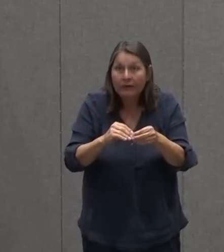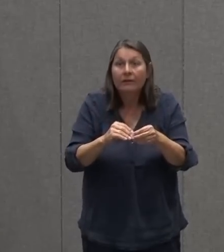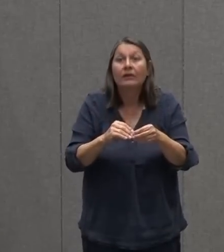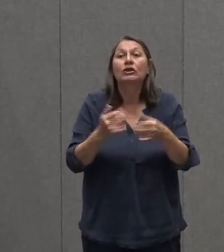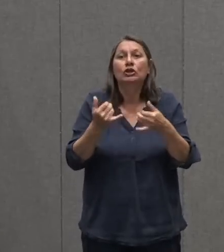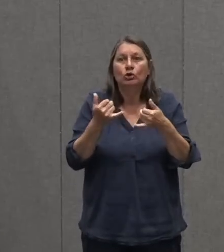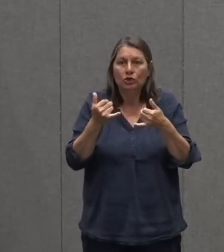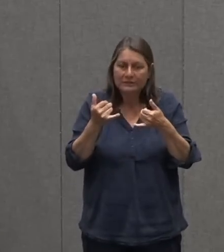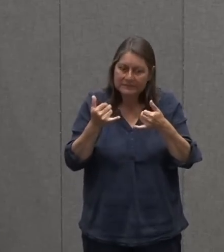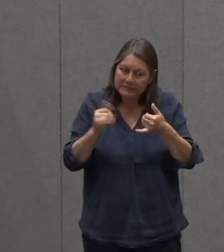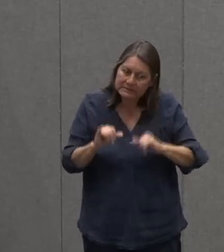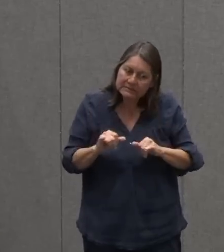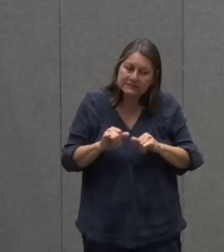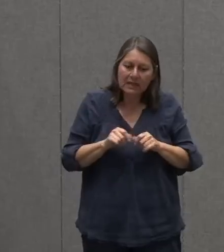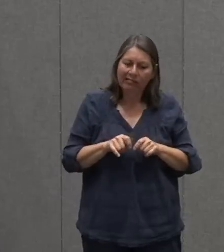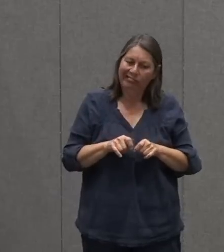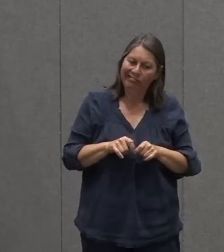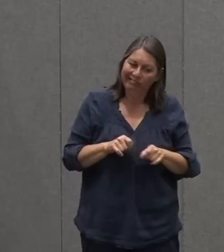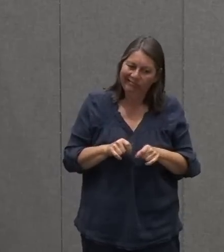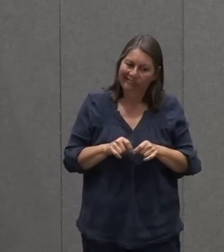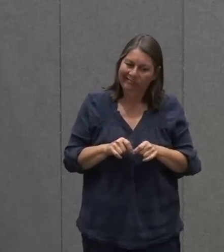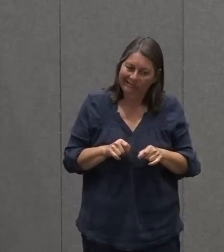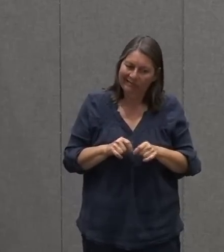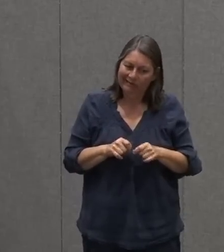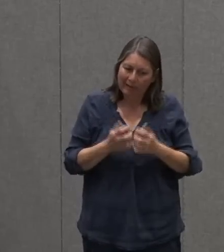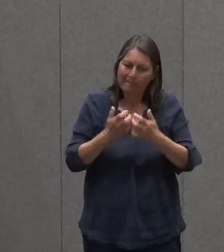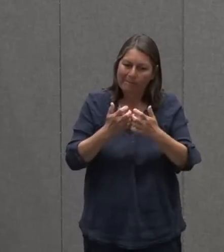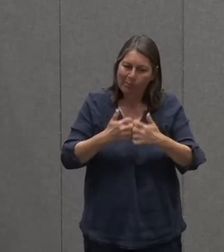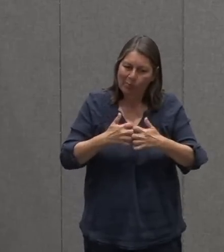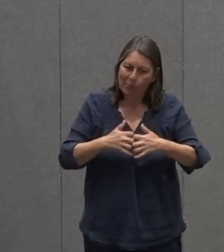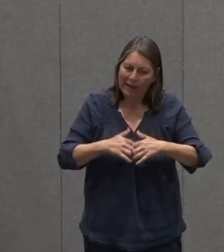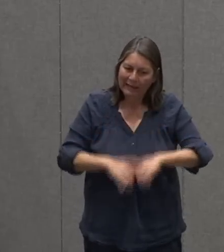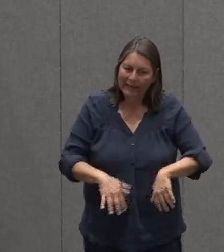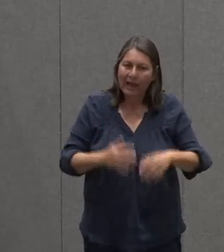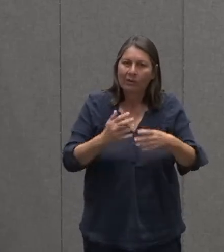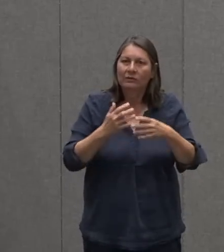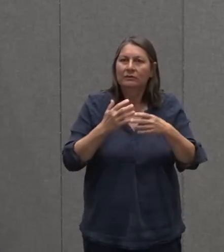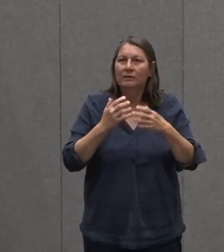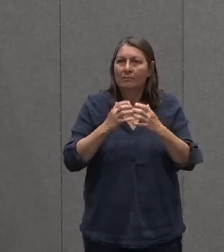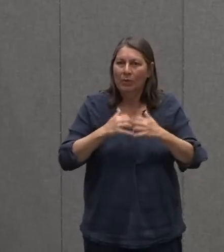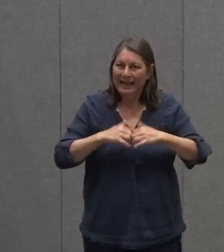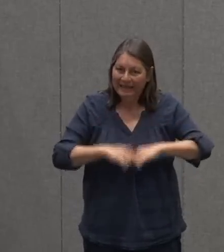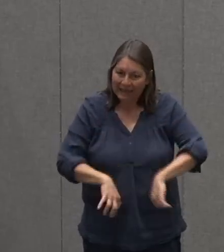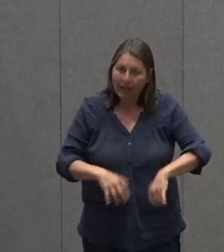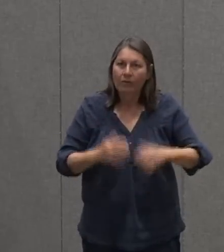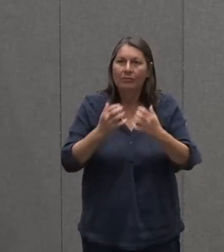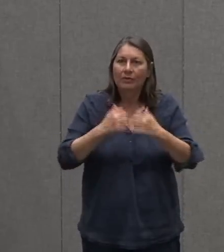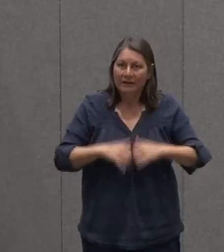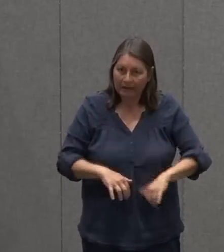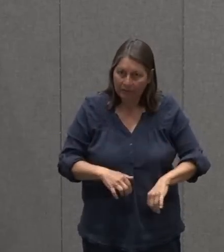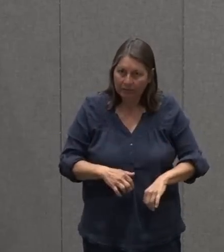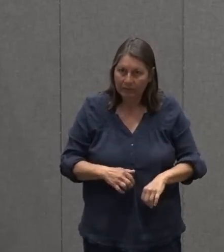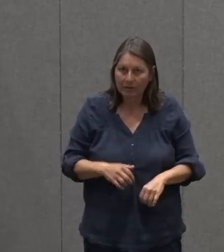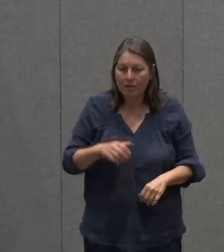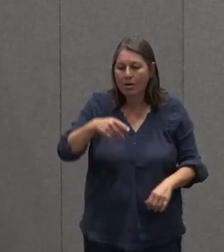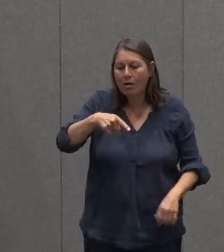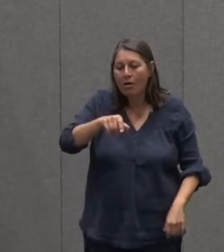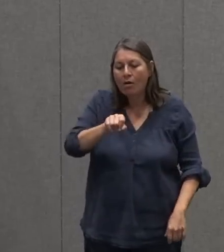break it down until we were at a particle. Again, a particle is the smallest unit of matter.